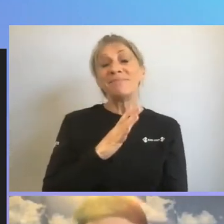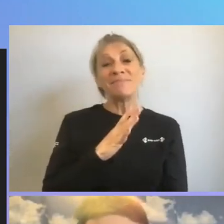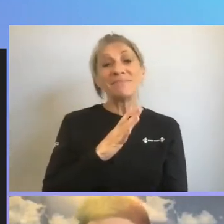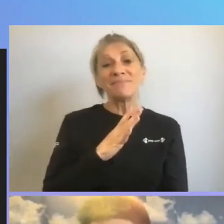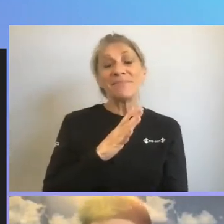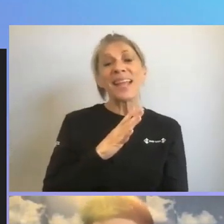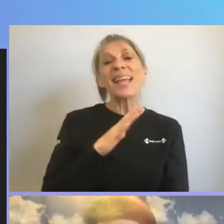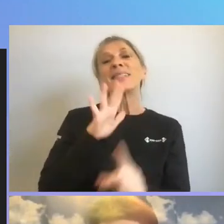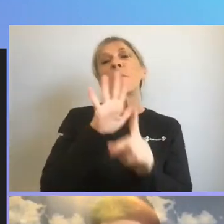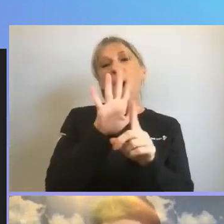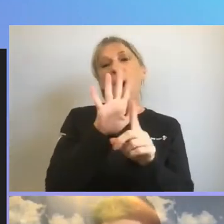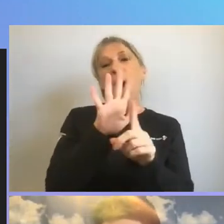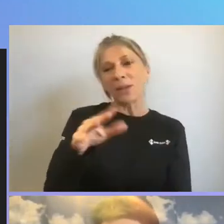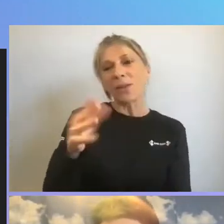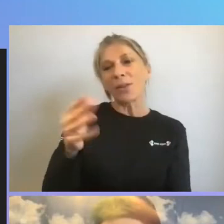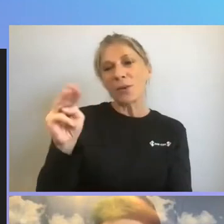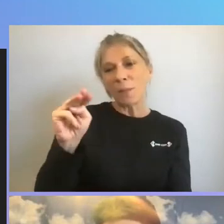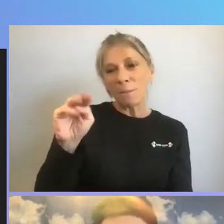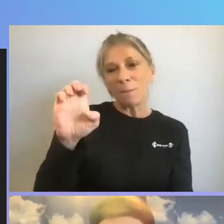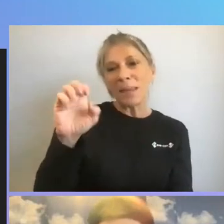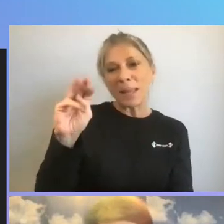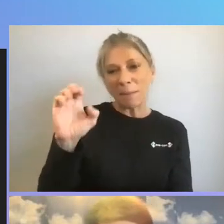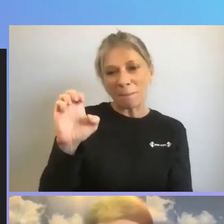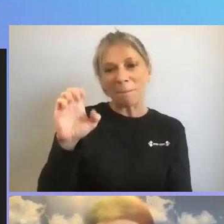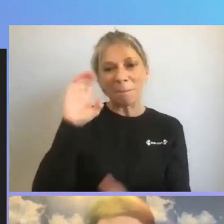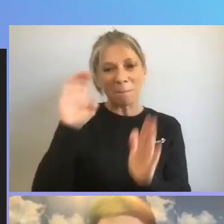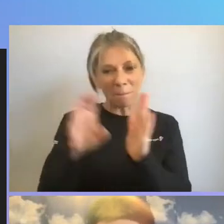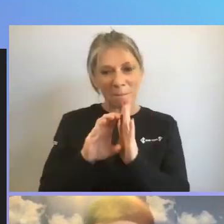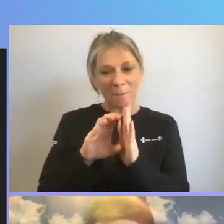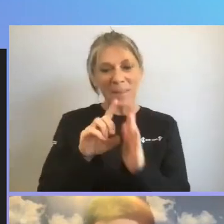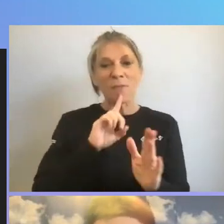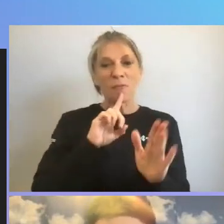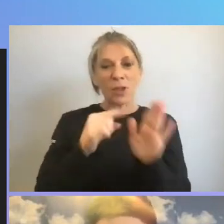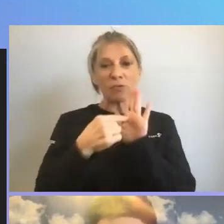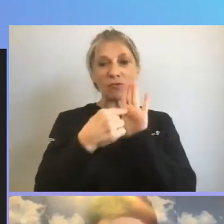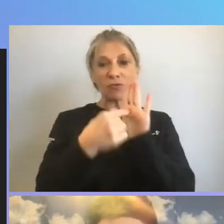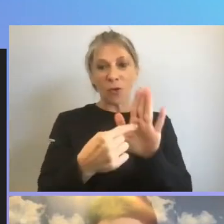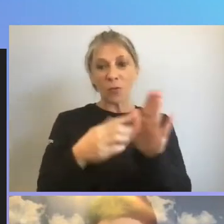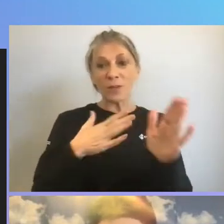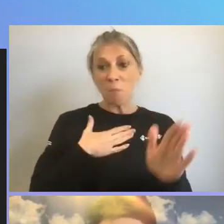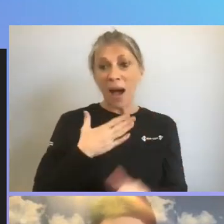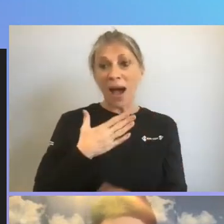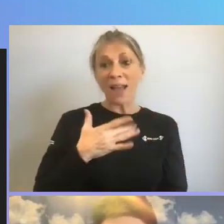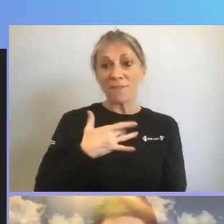a popular meme that kind of encapsulates my feelings, which